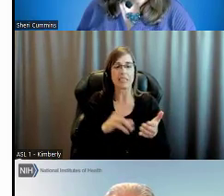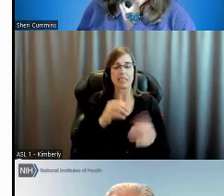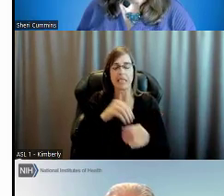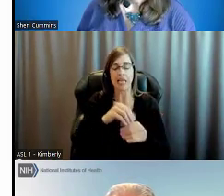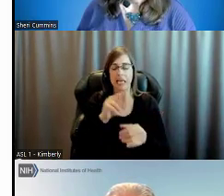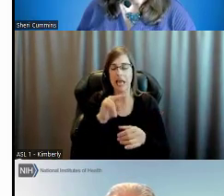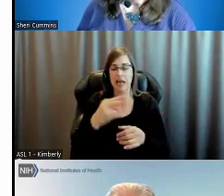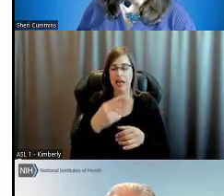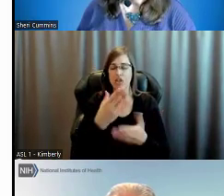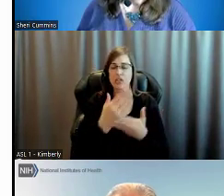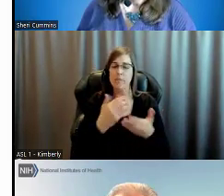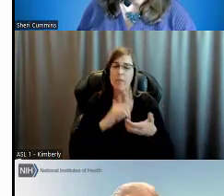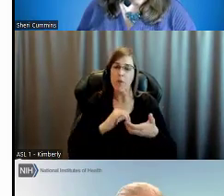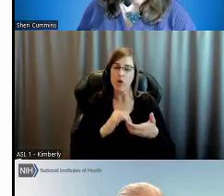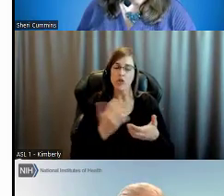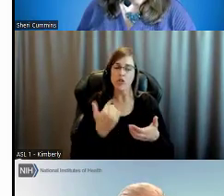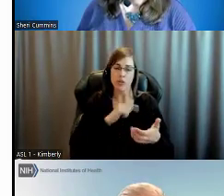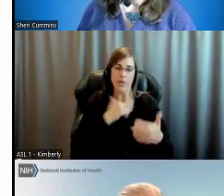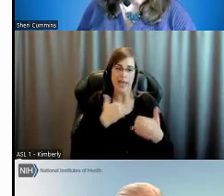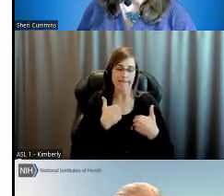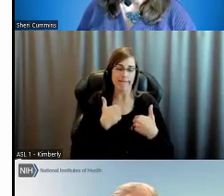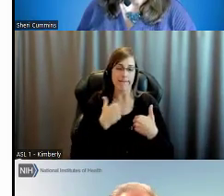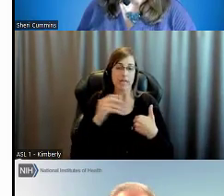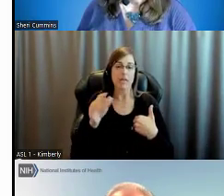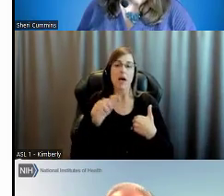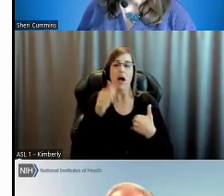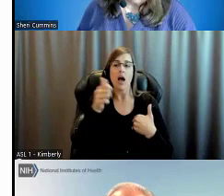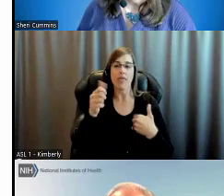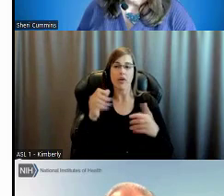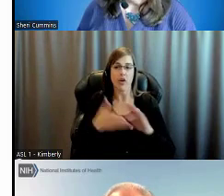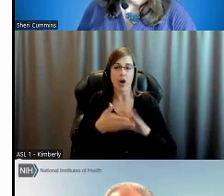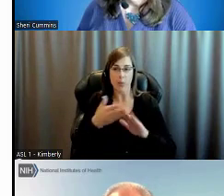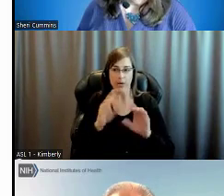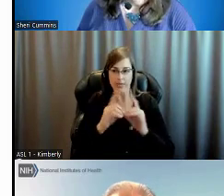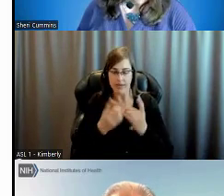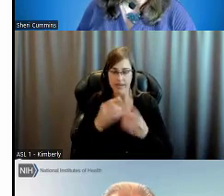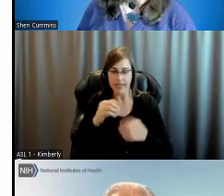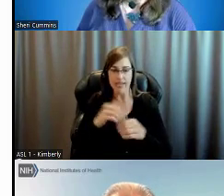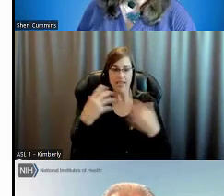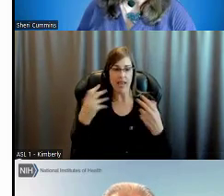so some of the other operating divisions within health and human services.